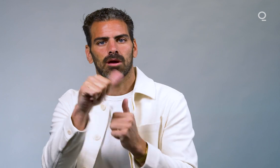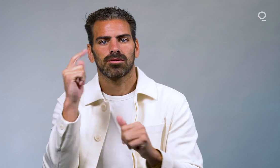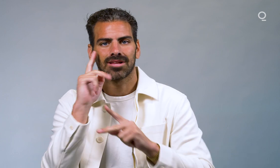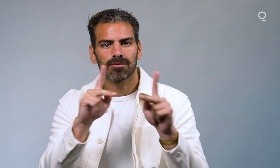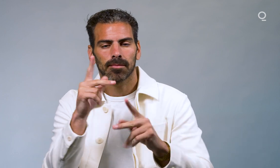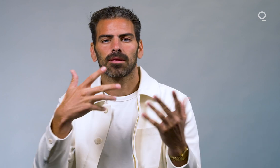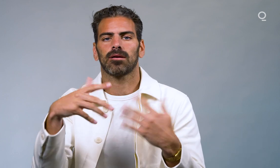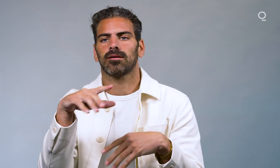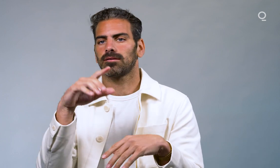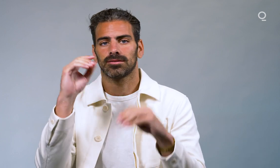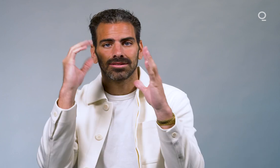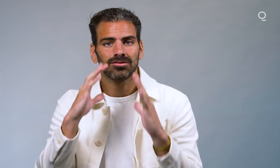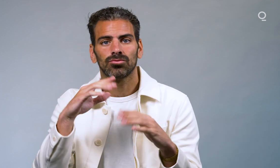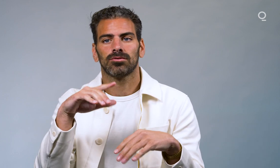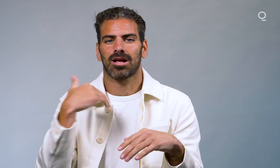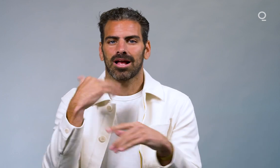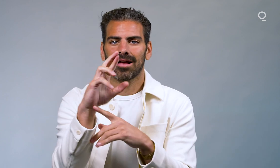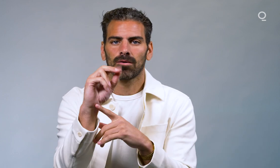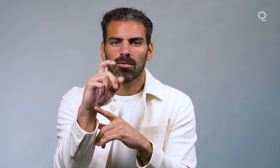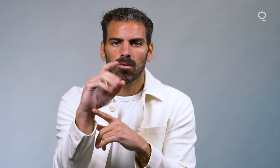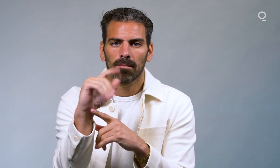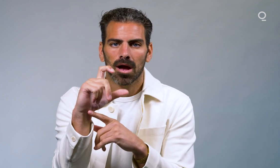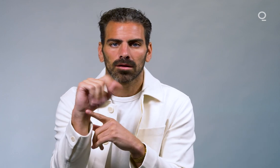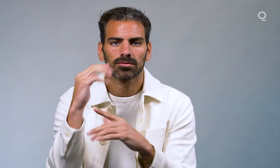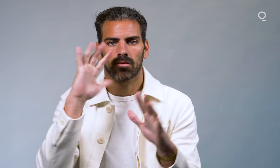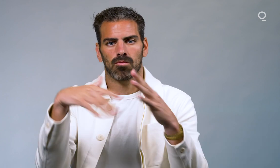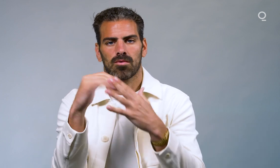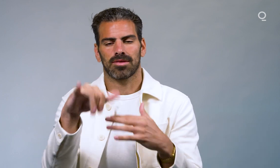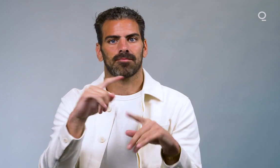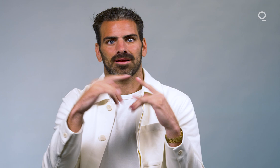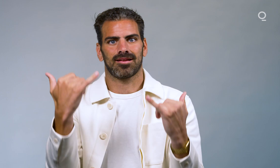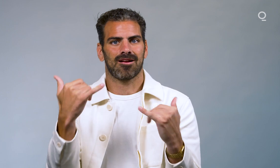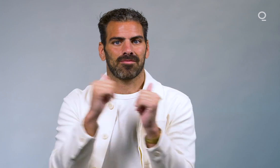and continue exposing them to our culture and continue to give them not only exposure to